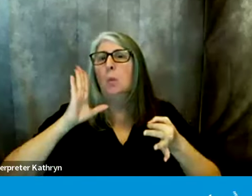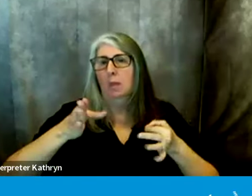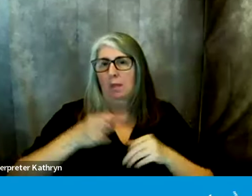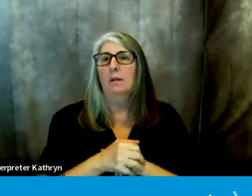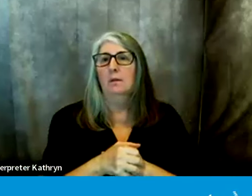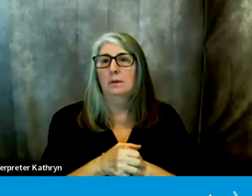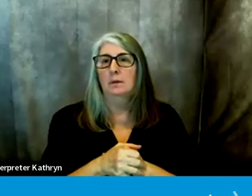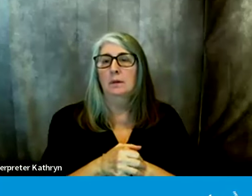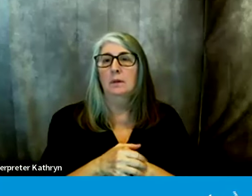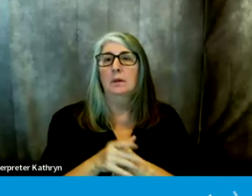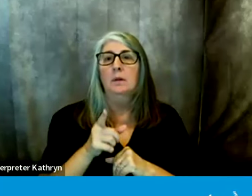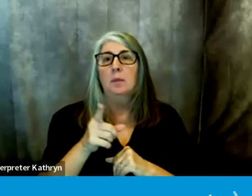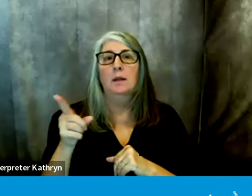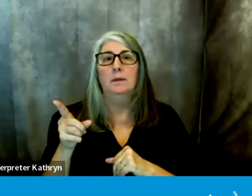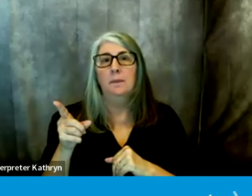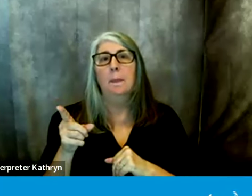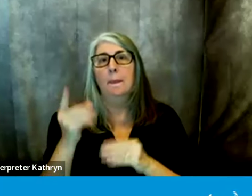we do anticipate that a positive response is expected.